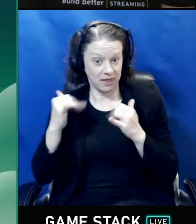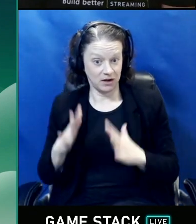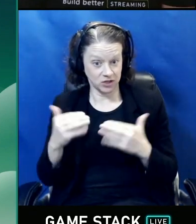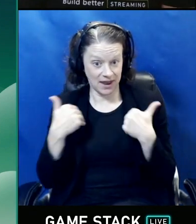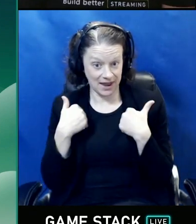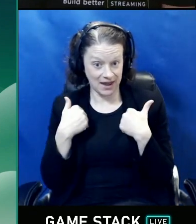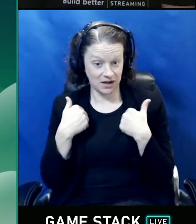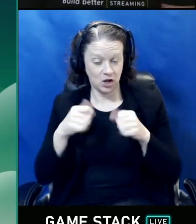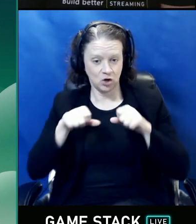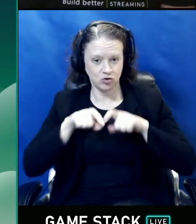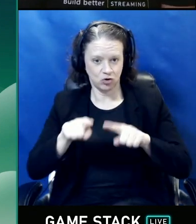their mobile device.